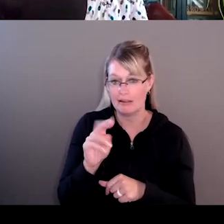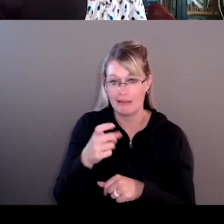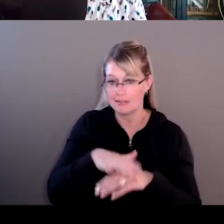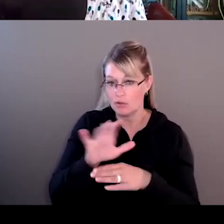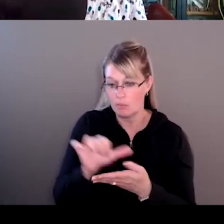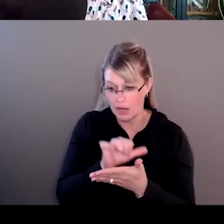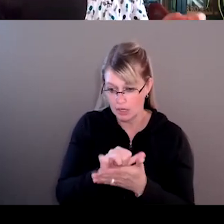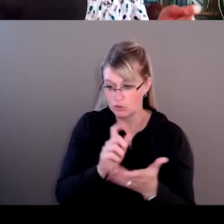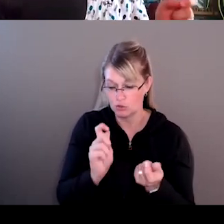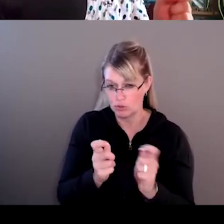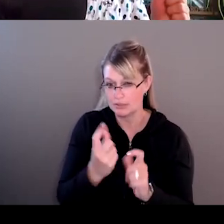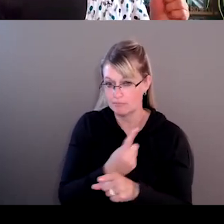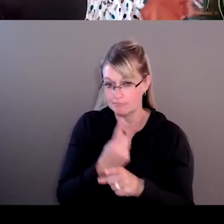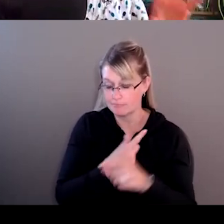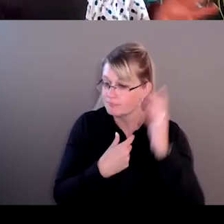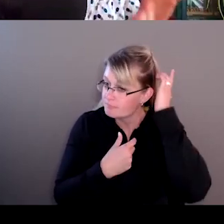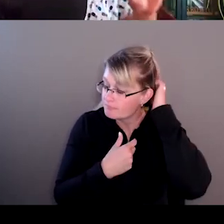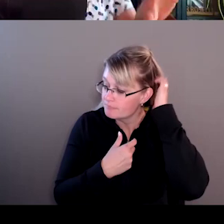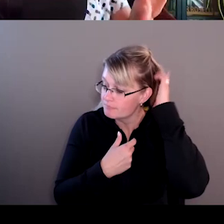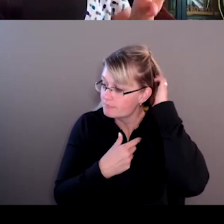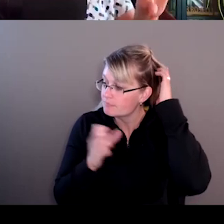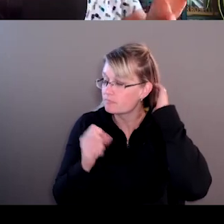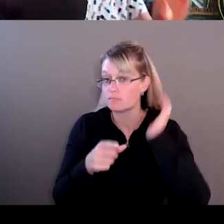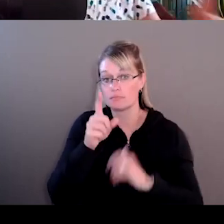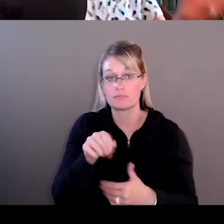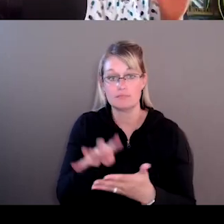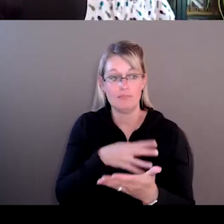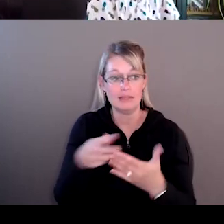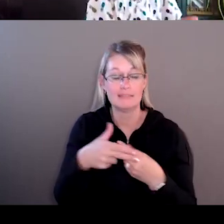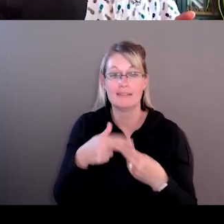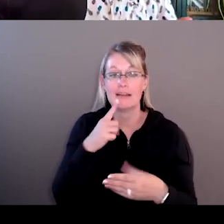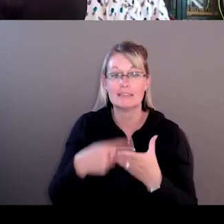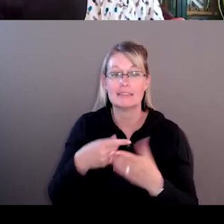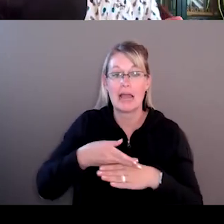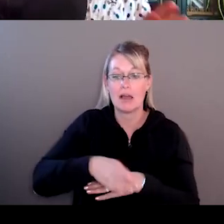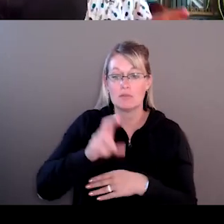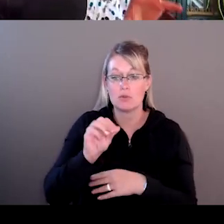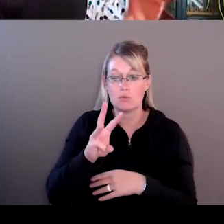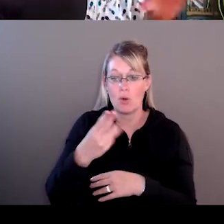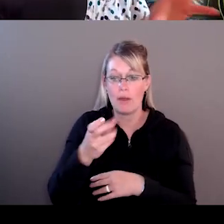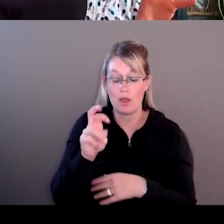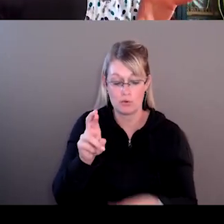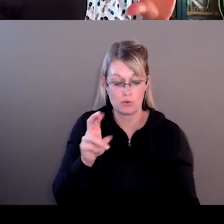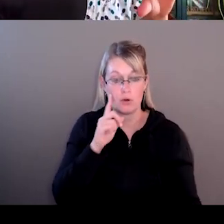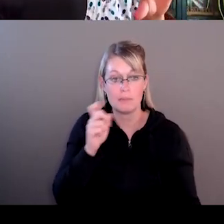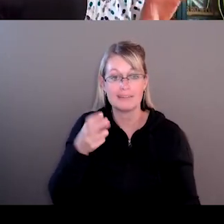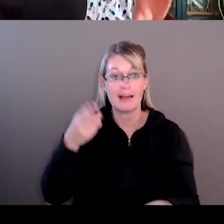And then so this slide, I covered after the row headers slide because the higher Z index ensures